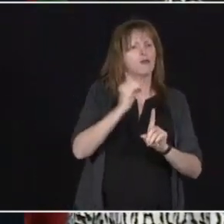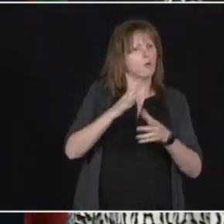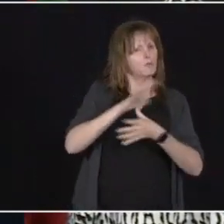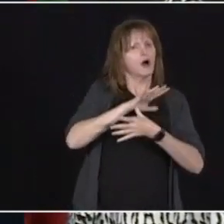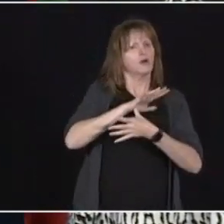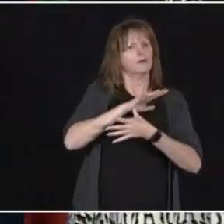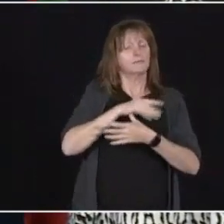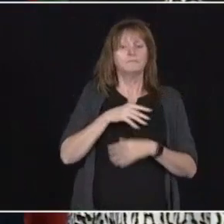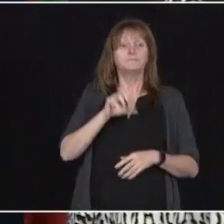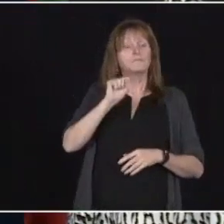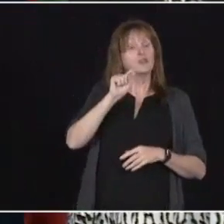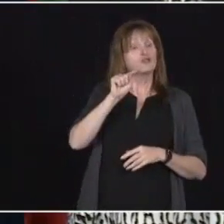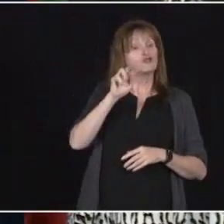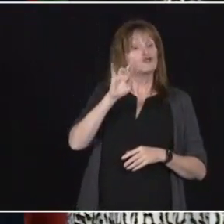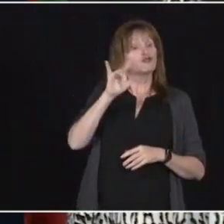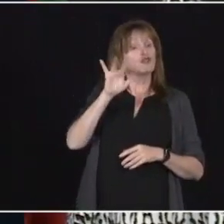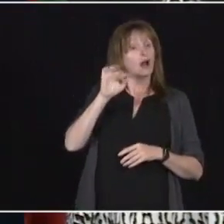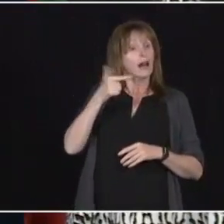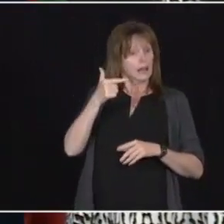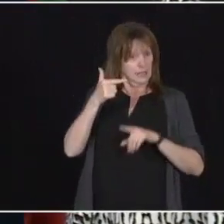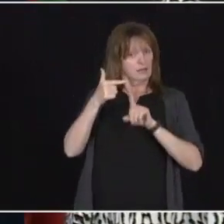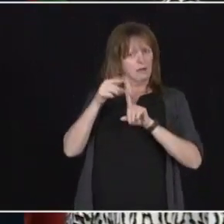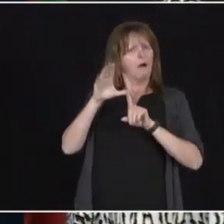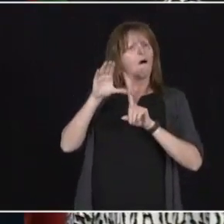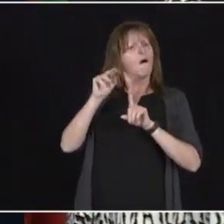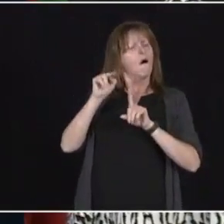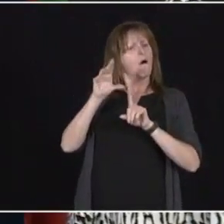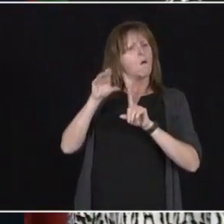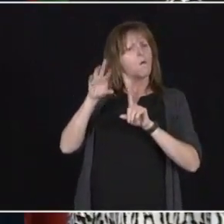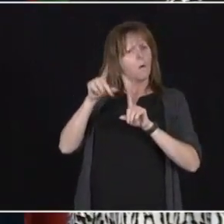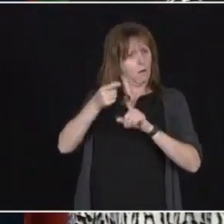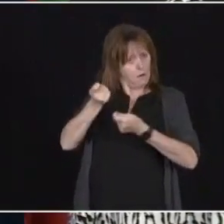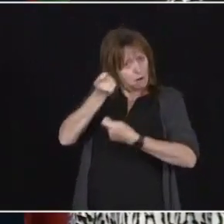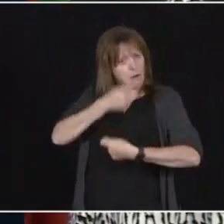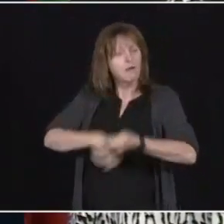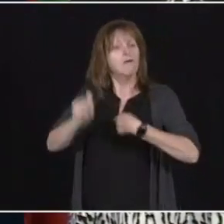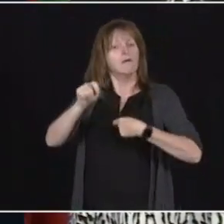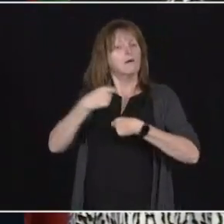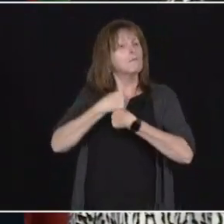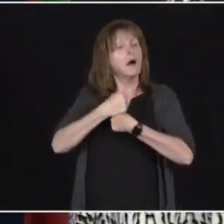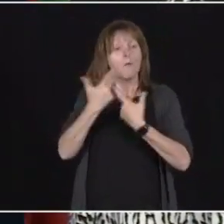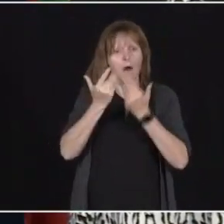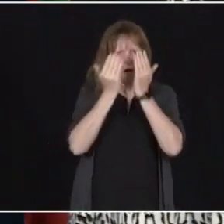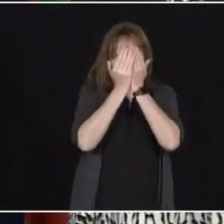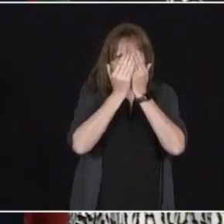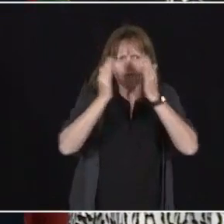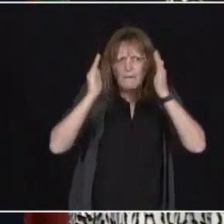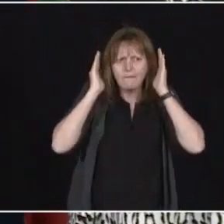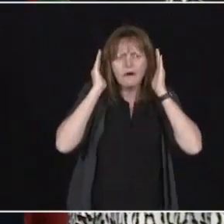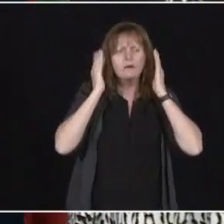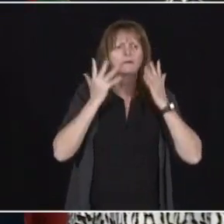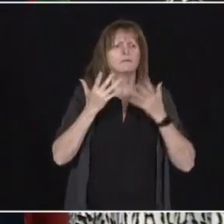to make face shields to make 200,000 face shields